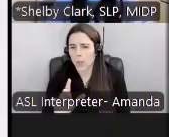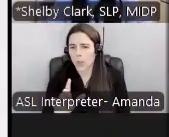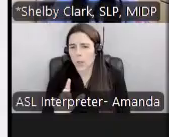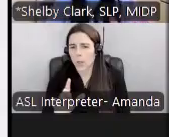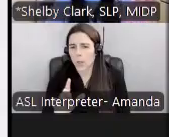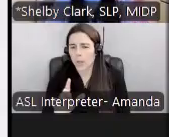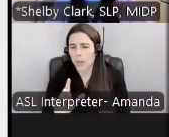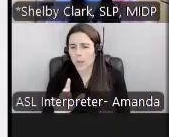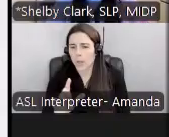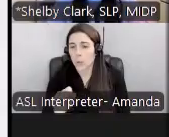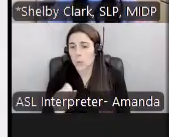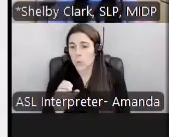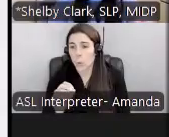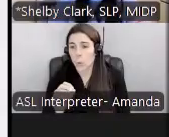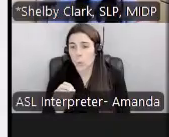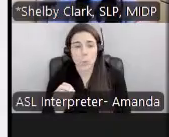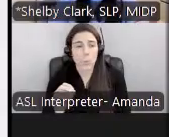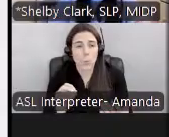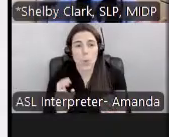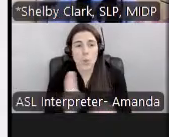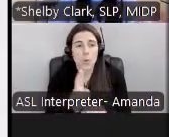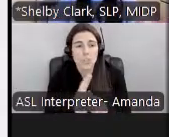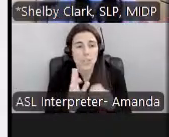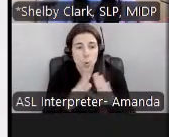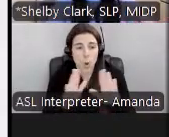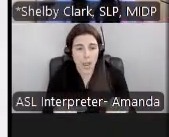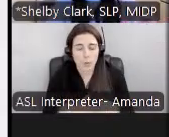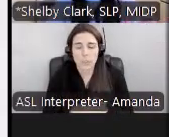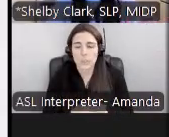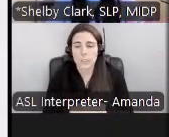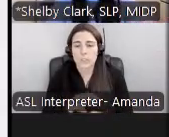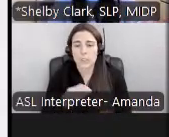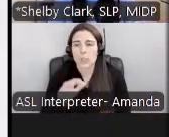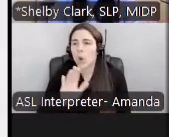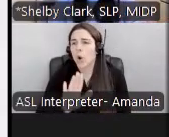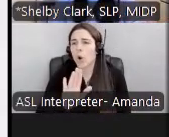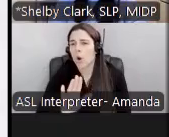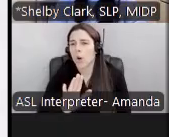so using our house metaphor, what's Sophie's main issue is it